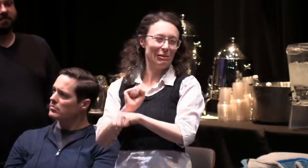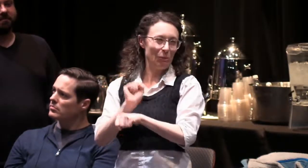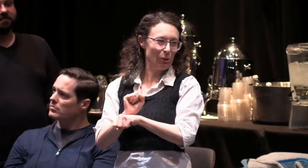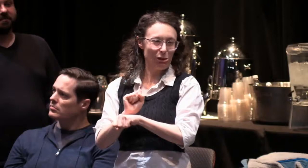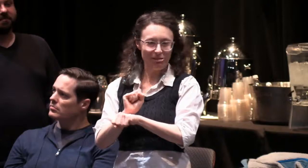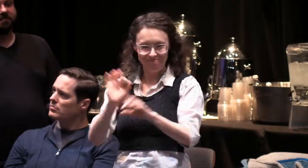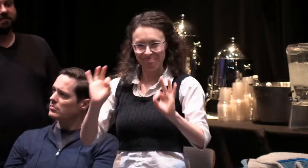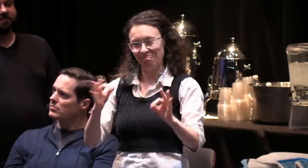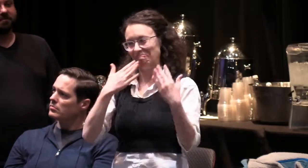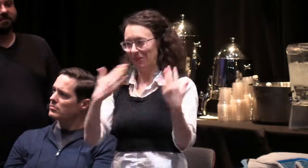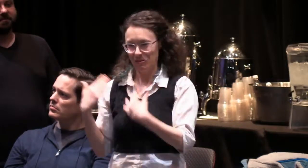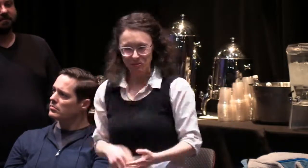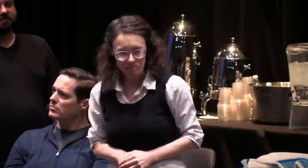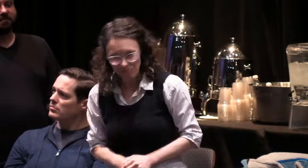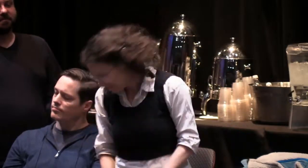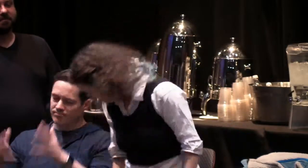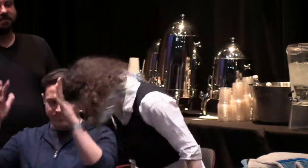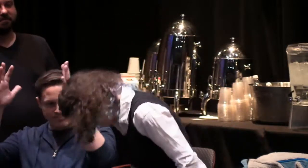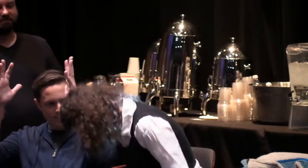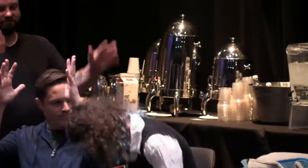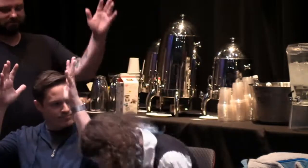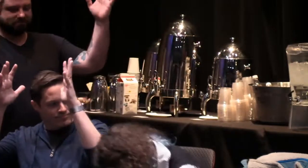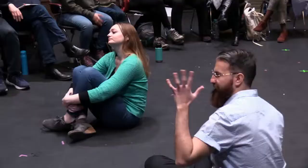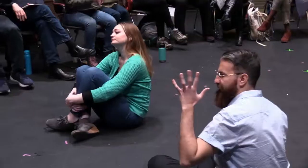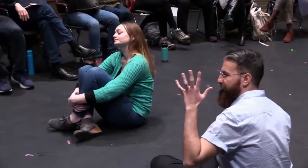I wanna continue to do productive work, thank you.